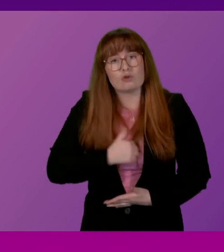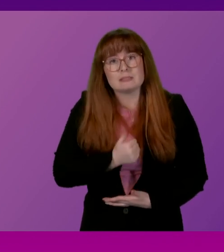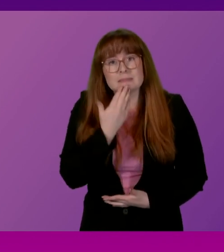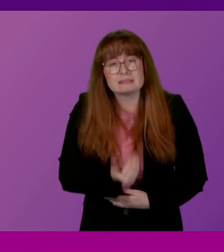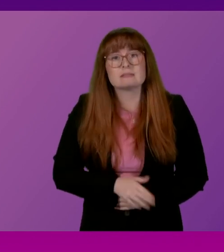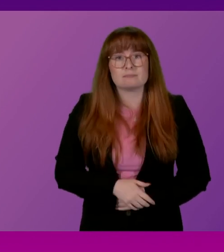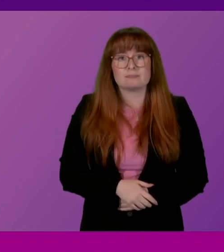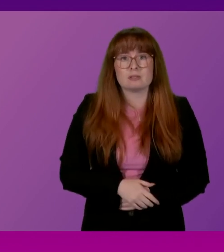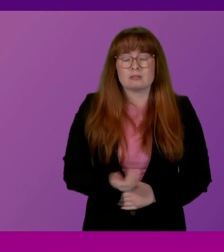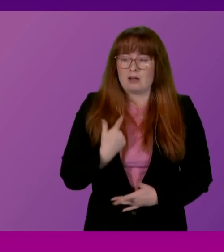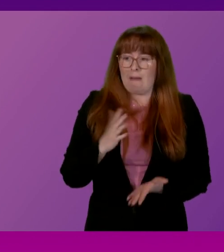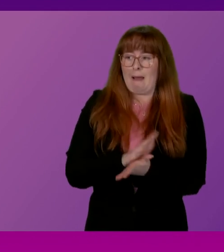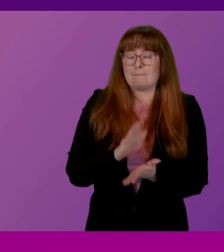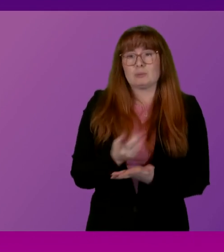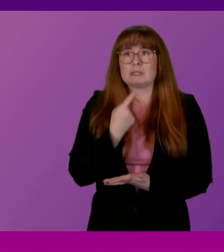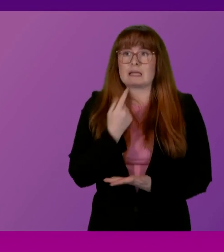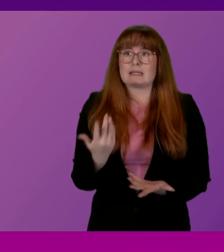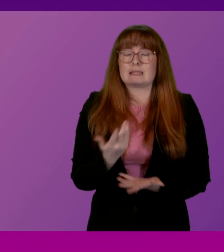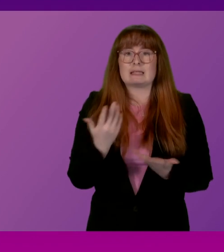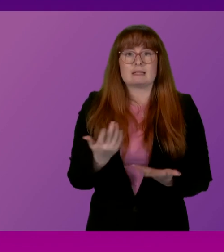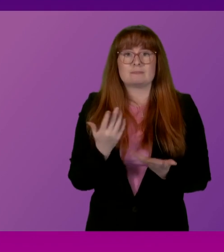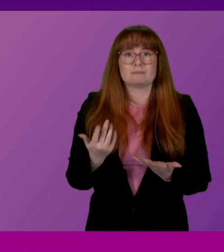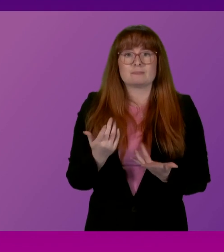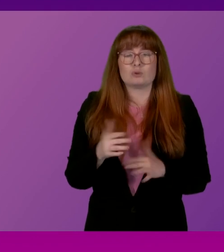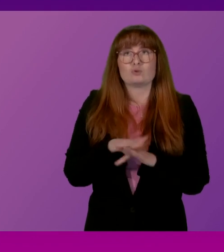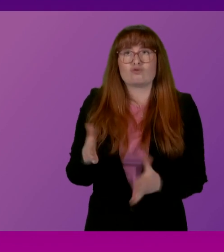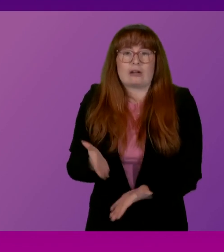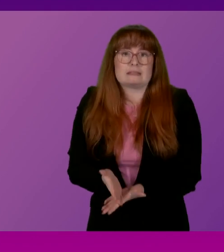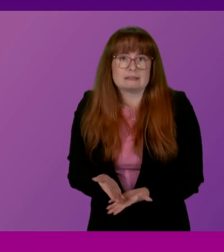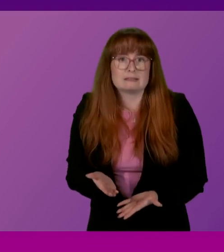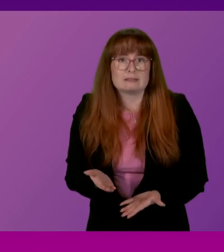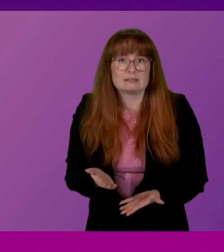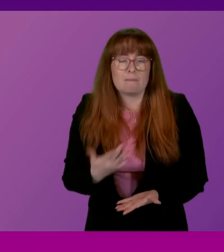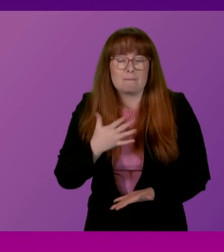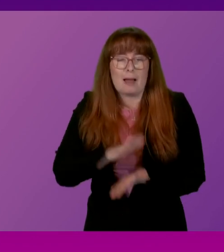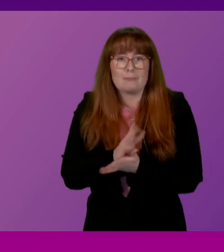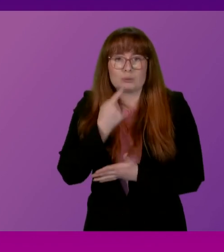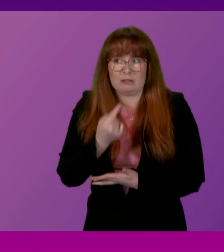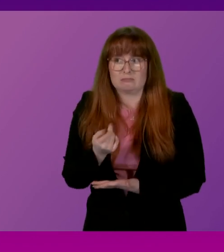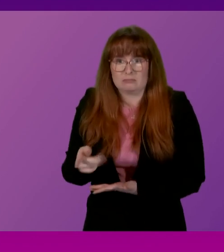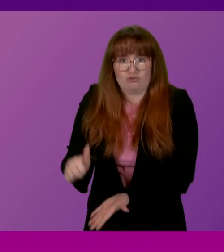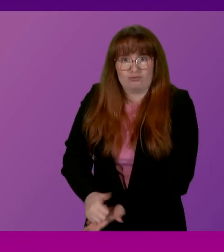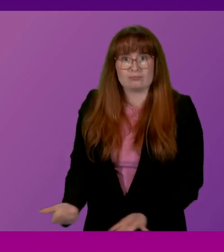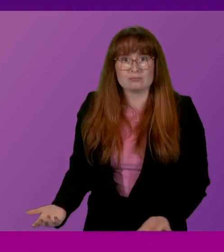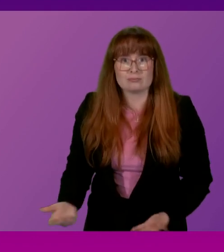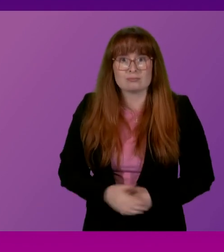I am happy to call it a deliberate inaccuracy, because that is clearly what it is.